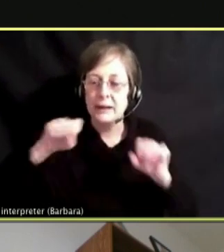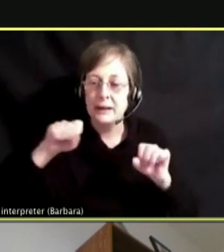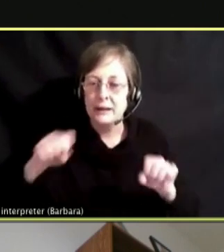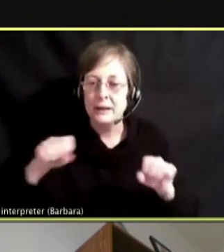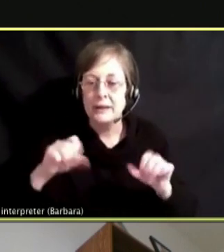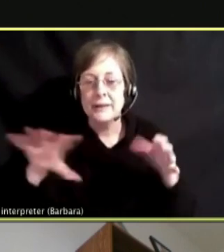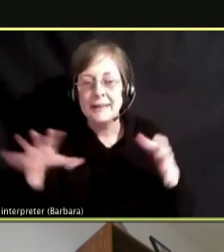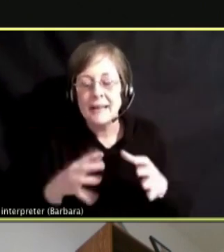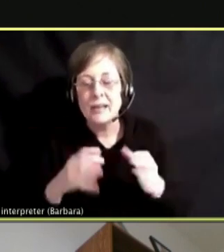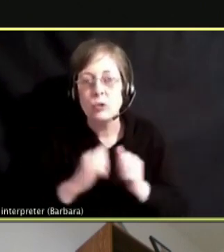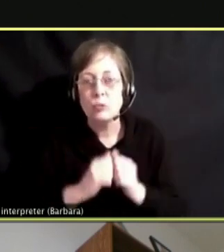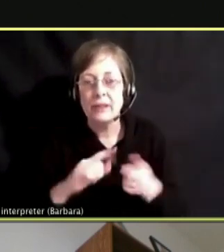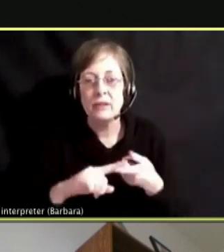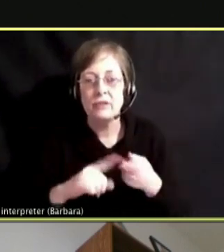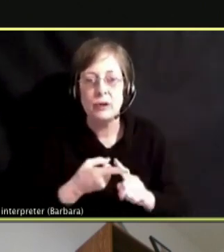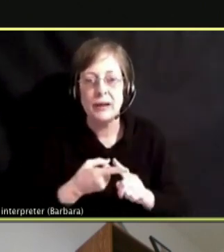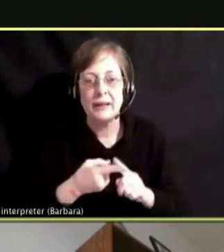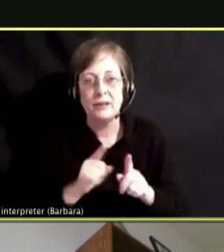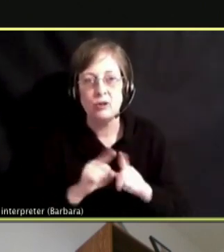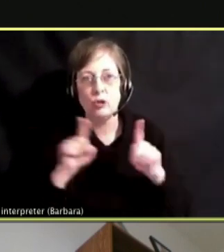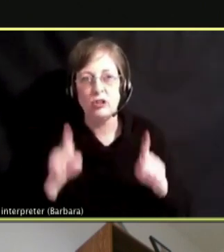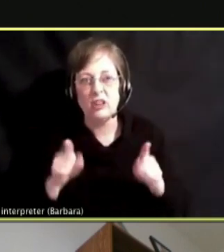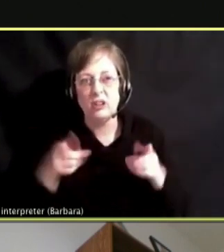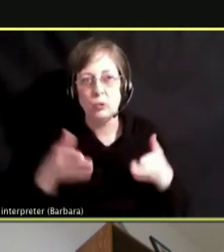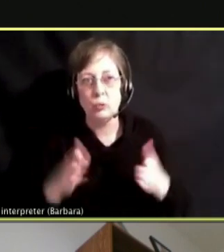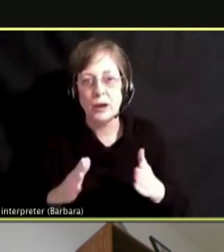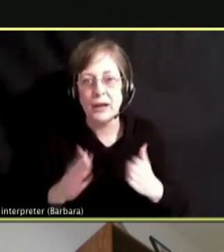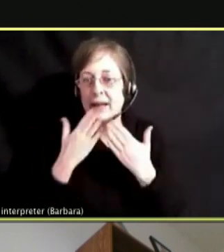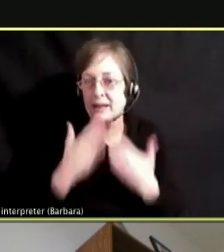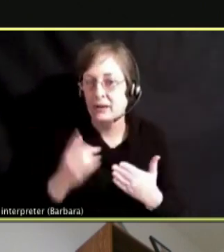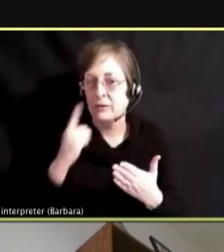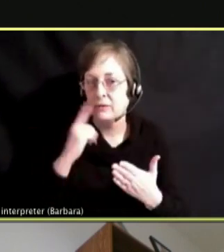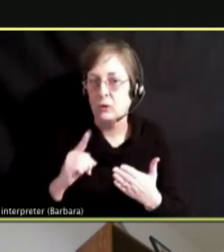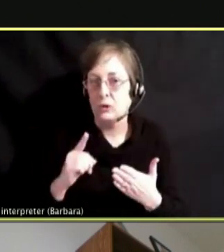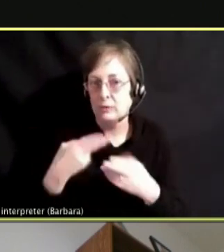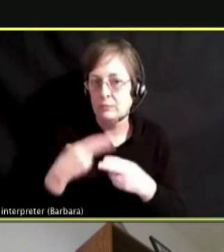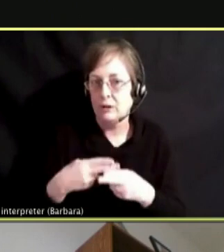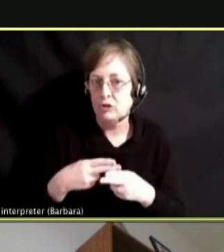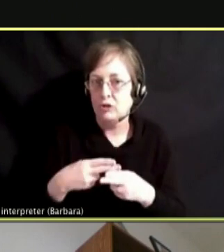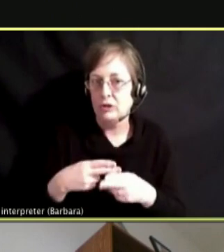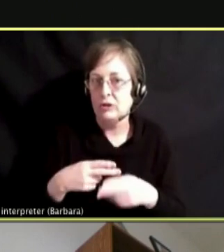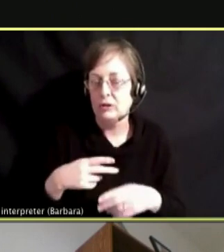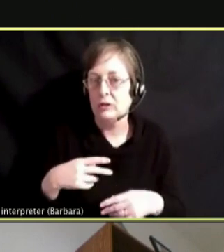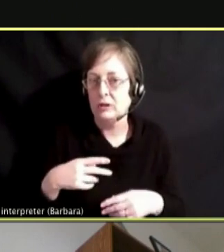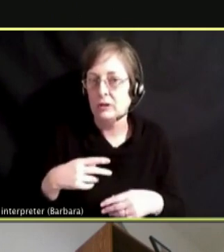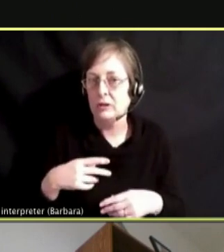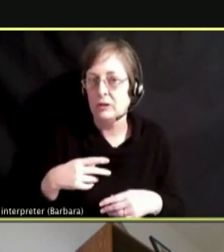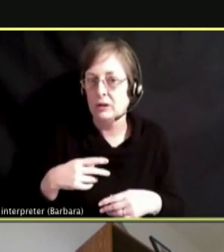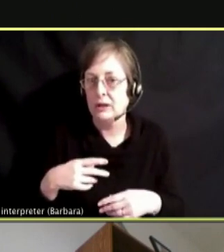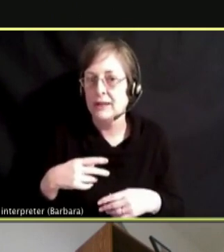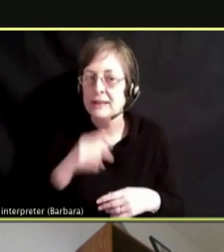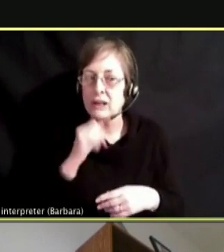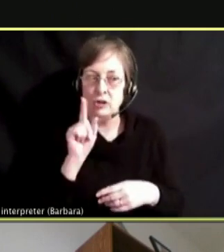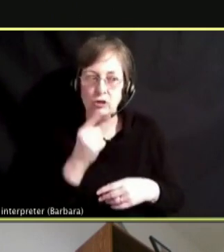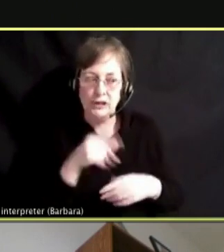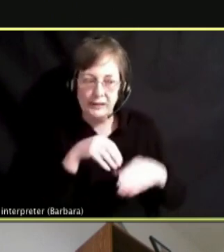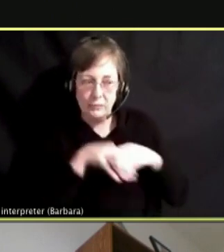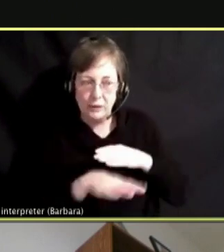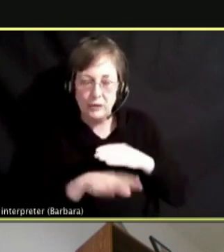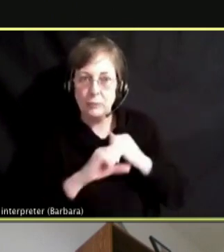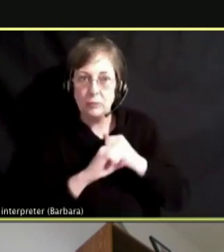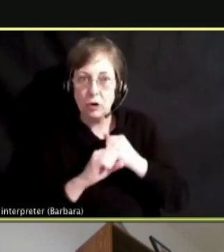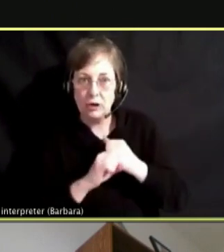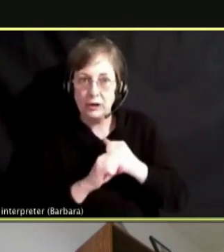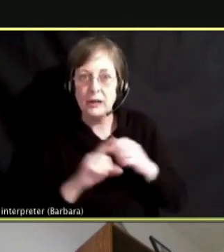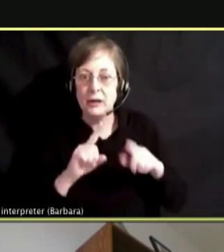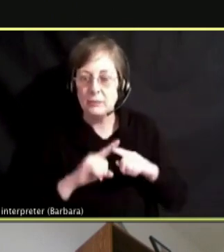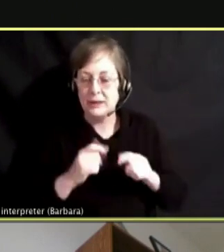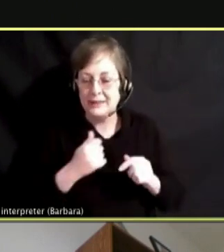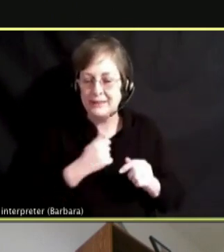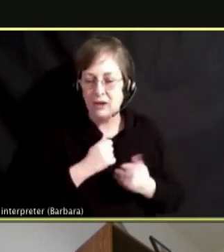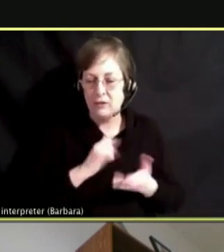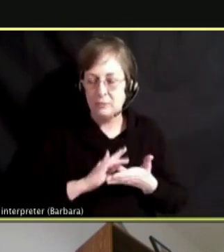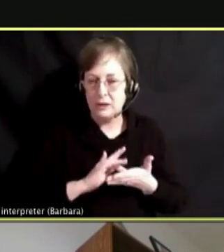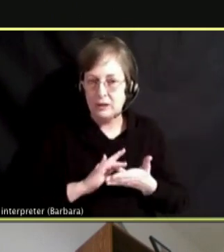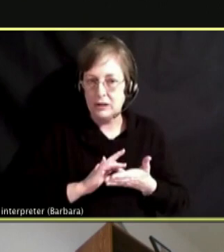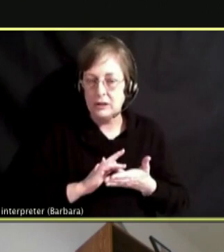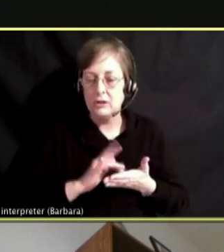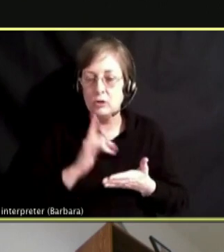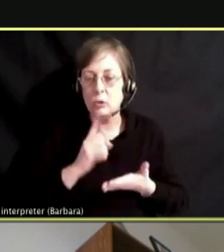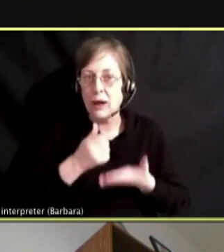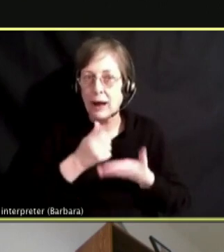SO THANKS FOR ELEVATING OVER THE GREATER LIES NOT JUST ACCESSIBILITY AND MECHANISMS WE HAVE